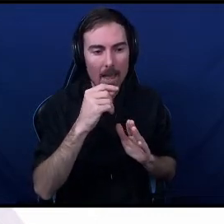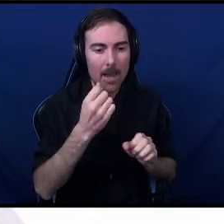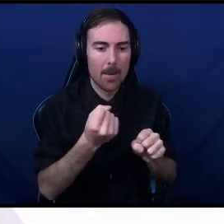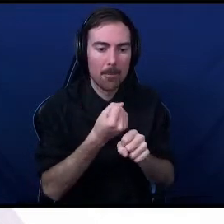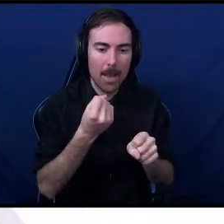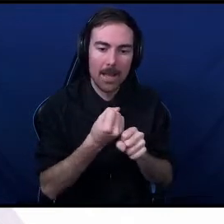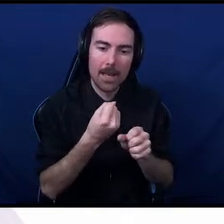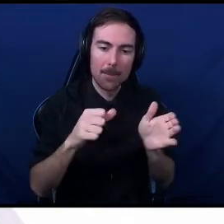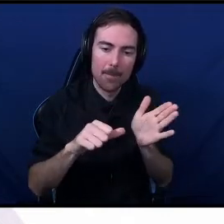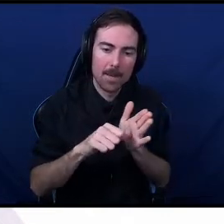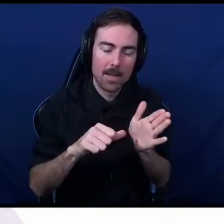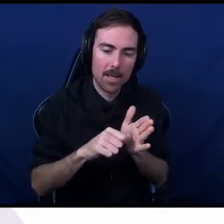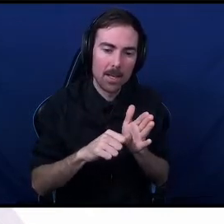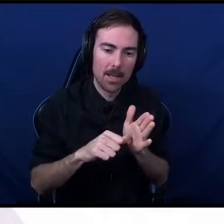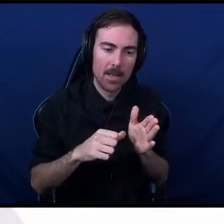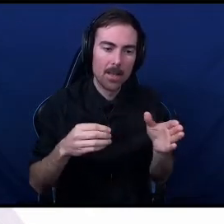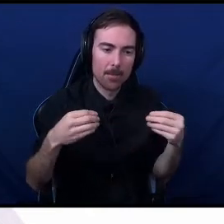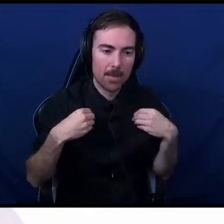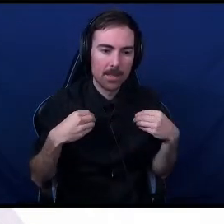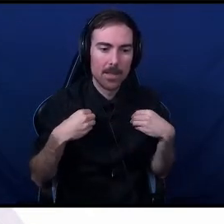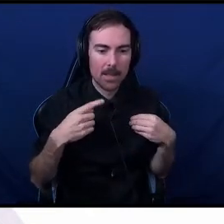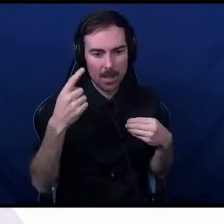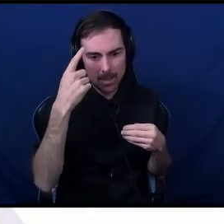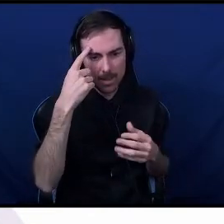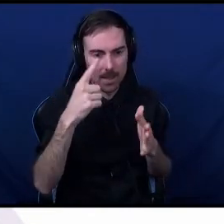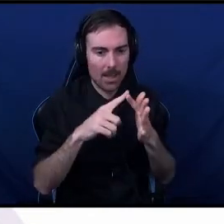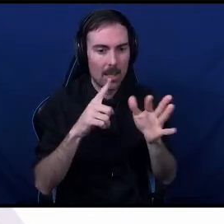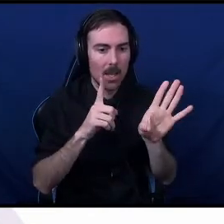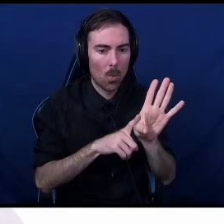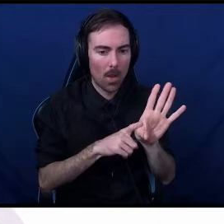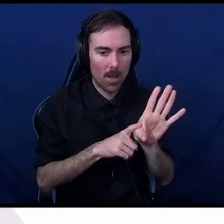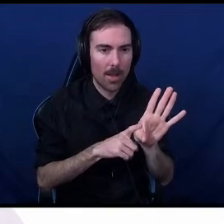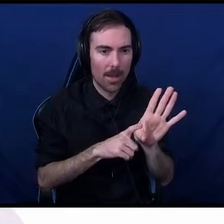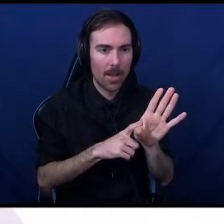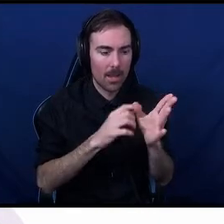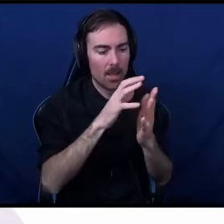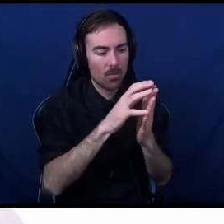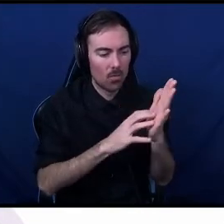something that came out I think EY did the did the report, and it was about $13 trillion globally.